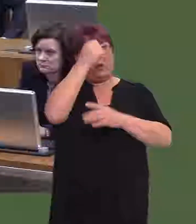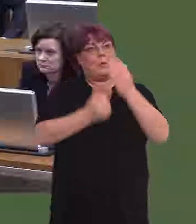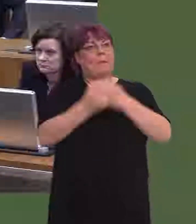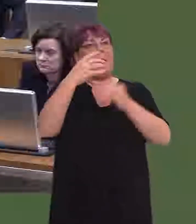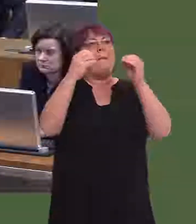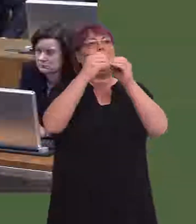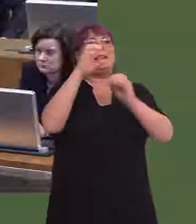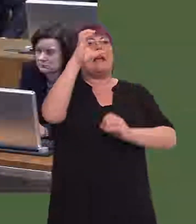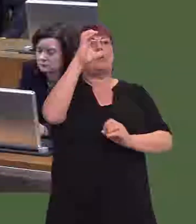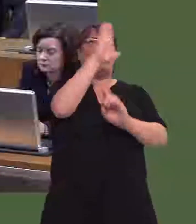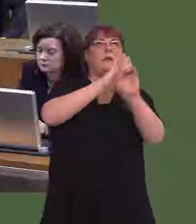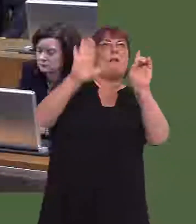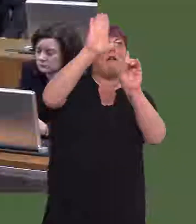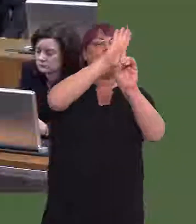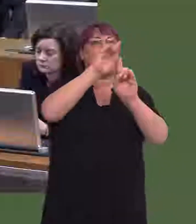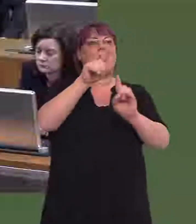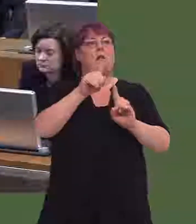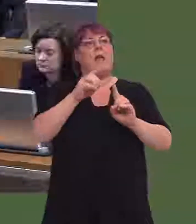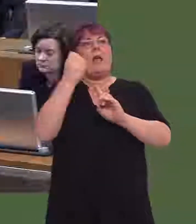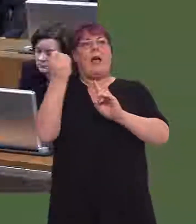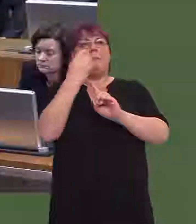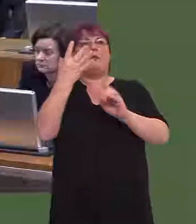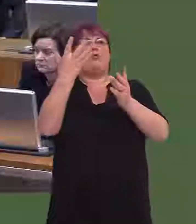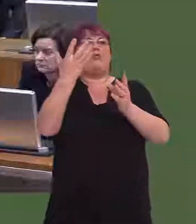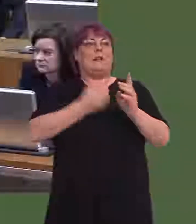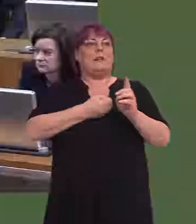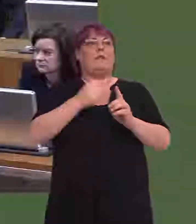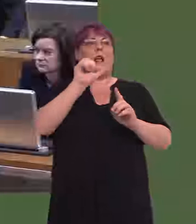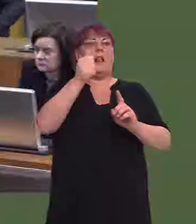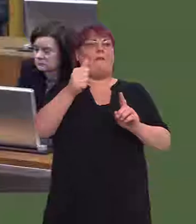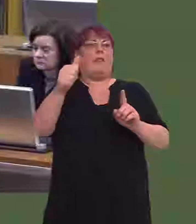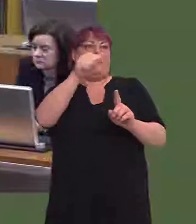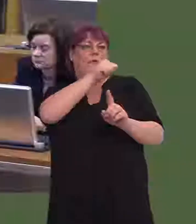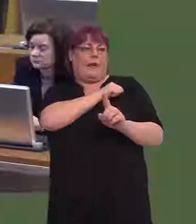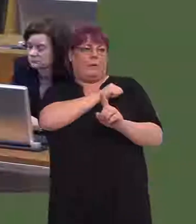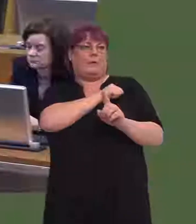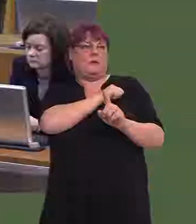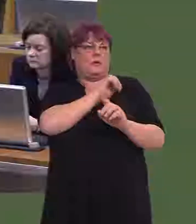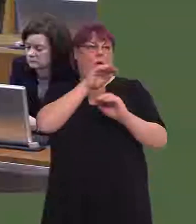area alone, the ambulance service received 11,232 emergency calls in December 2017, which